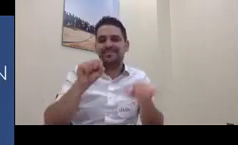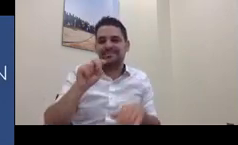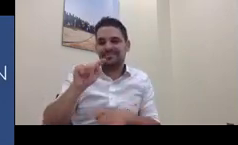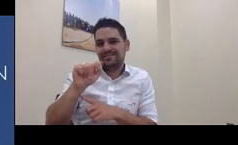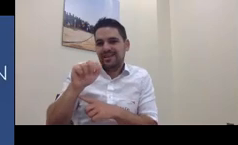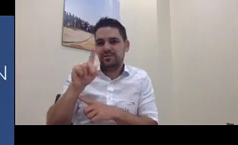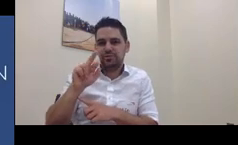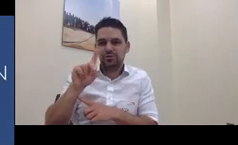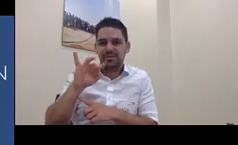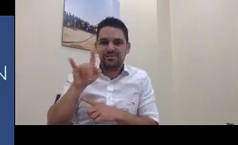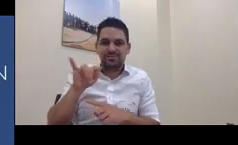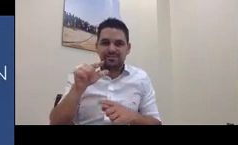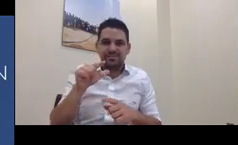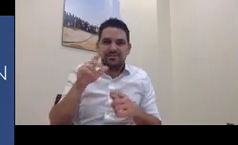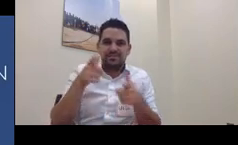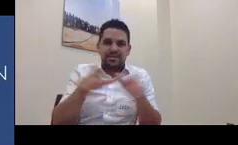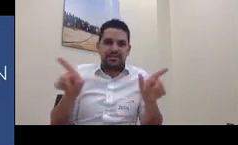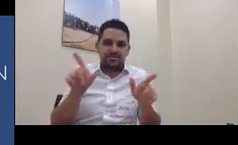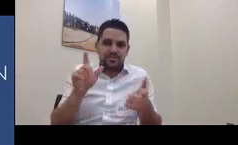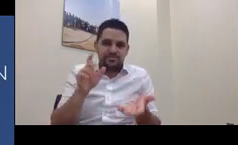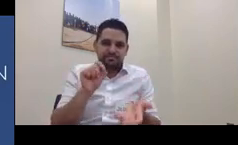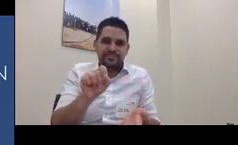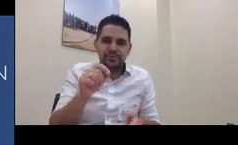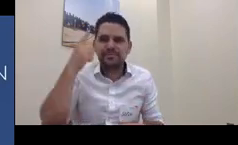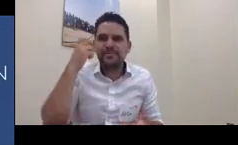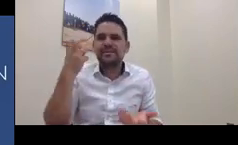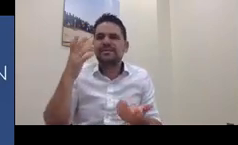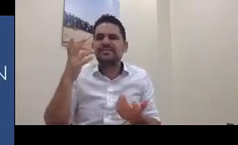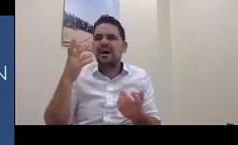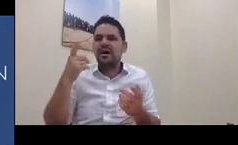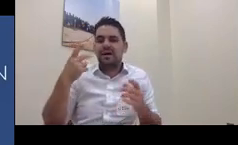about standardizing language, period, because,